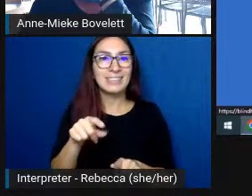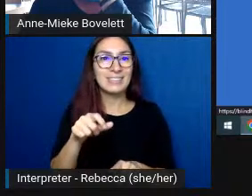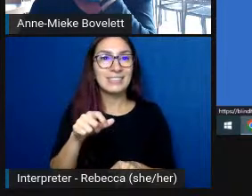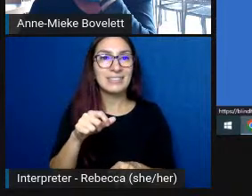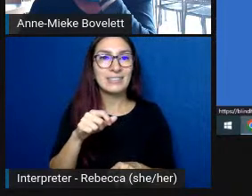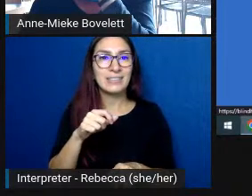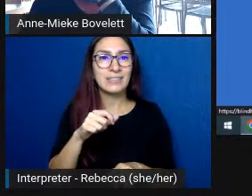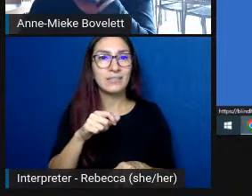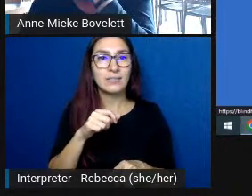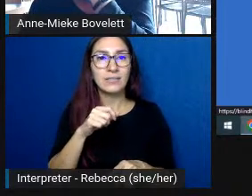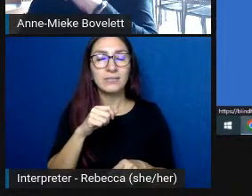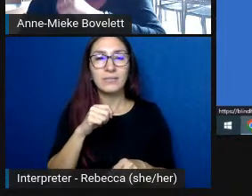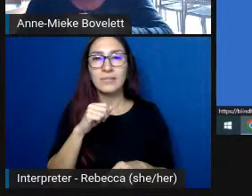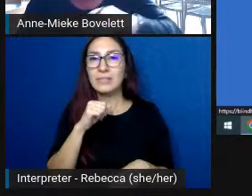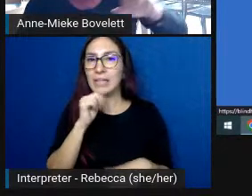visually, those of us who use vision as our